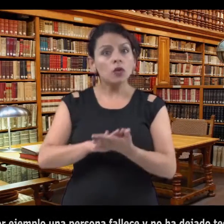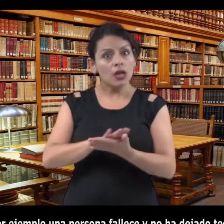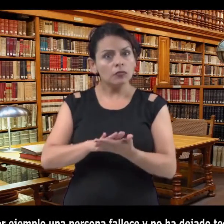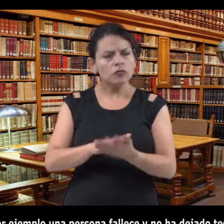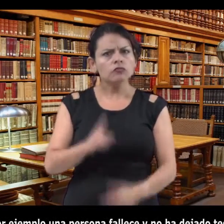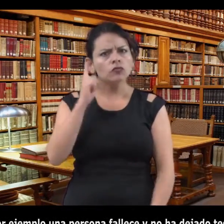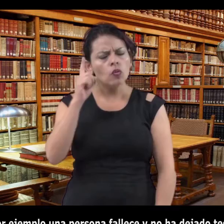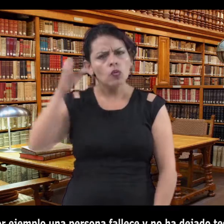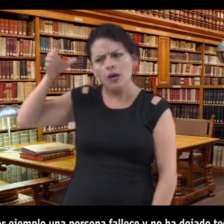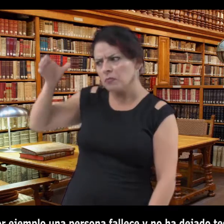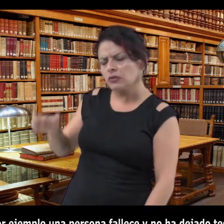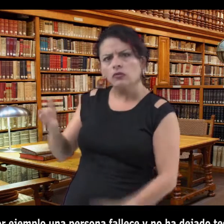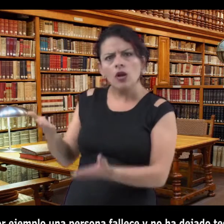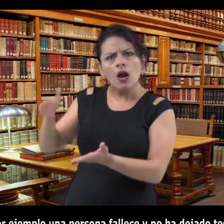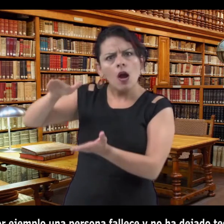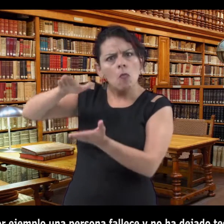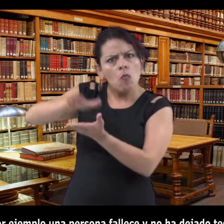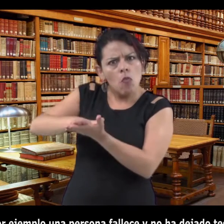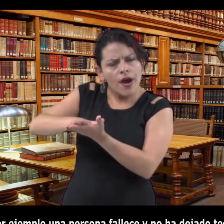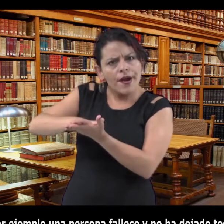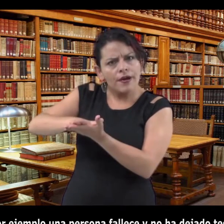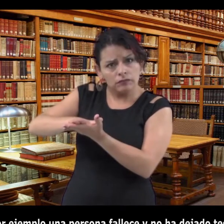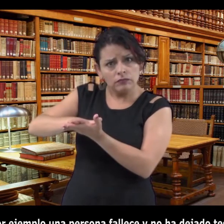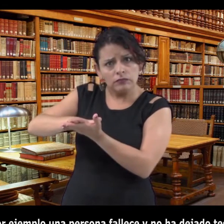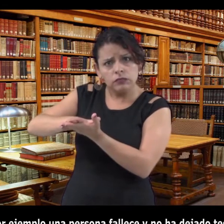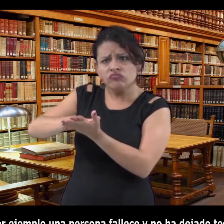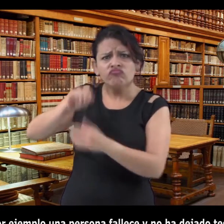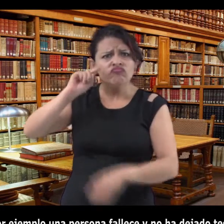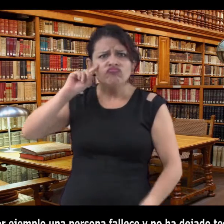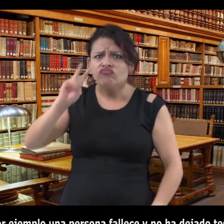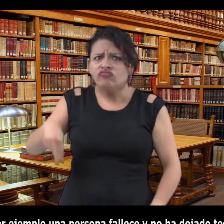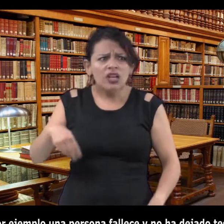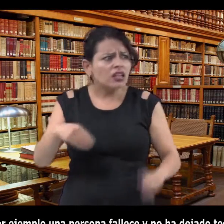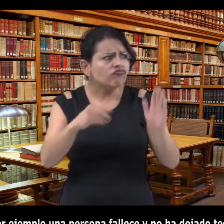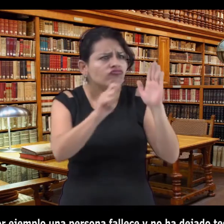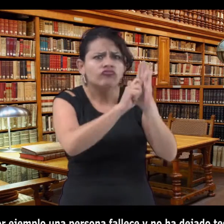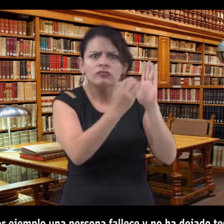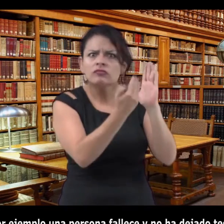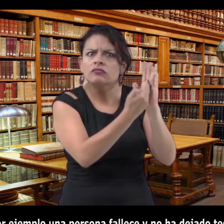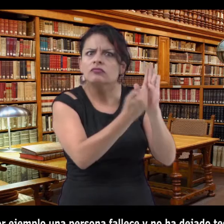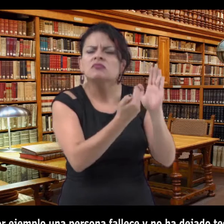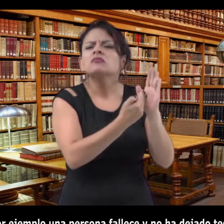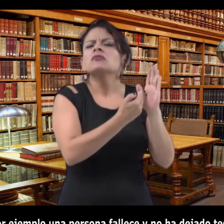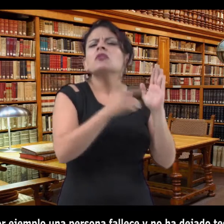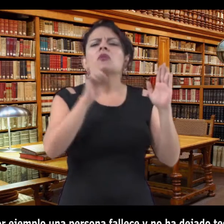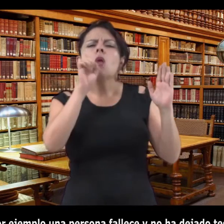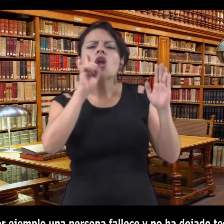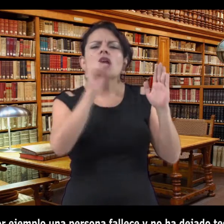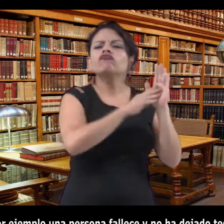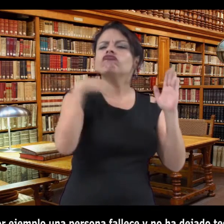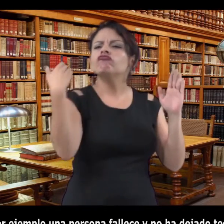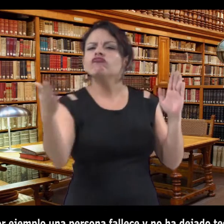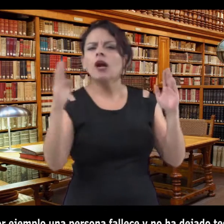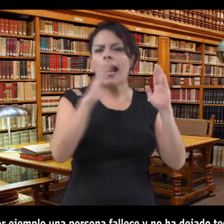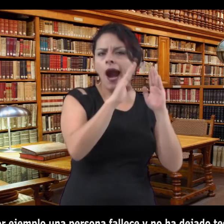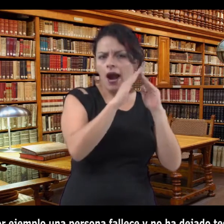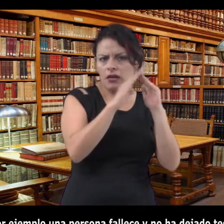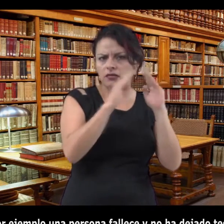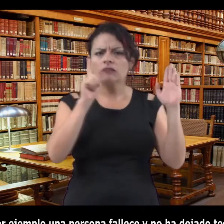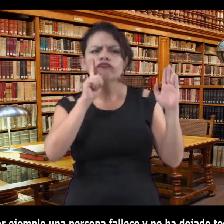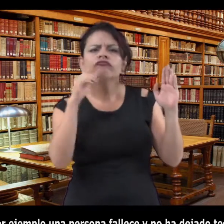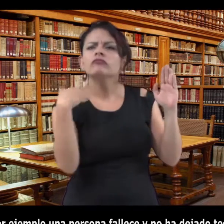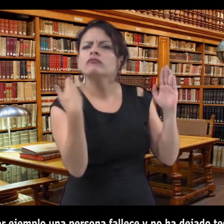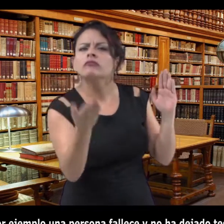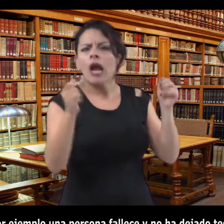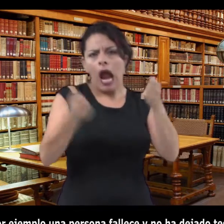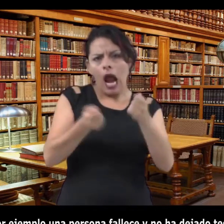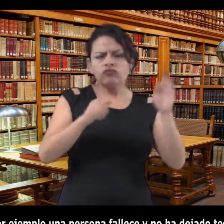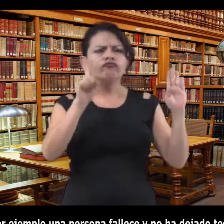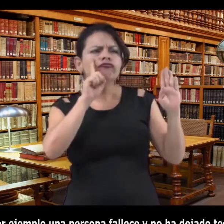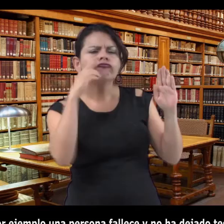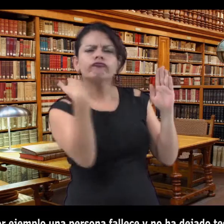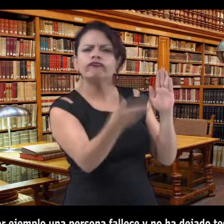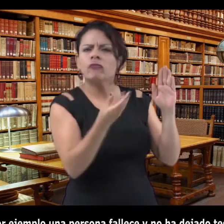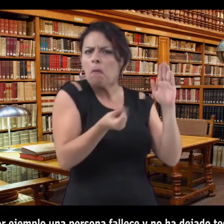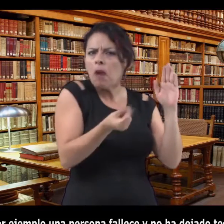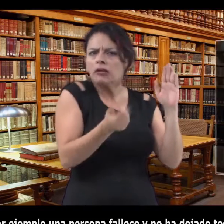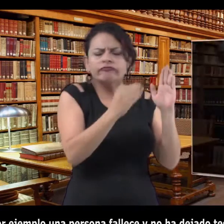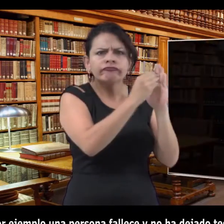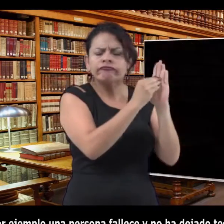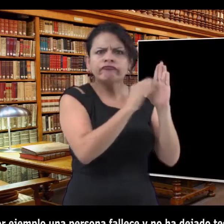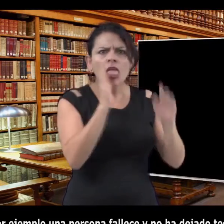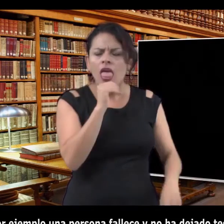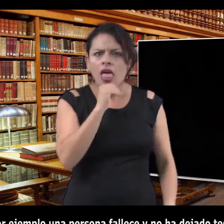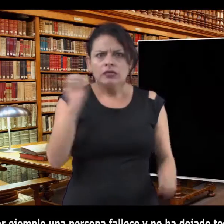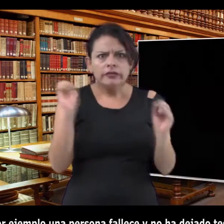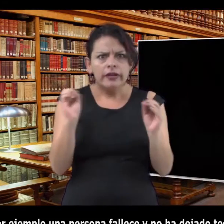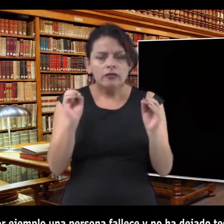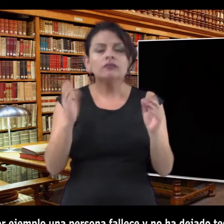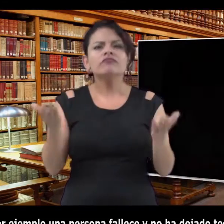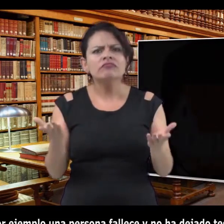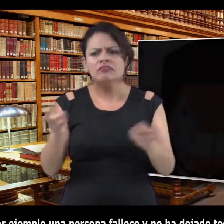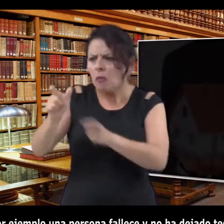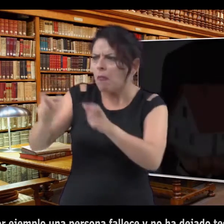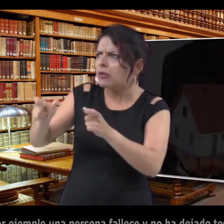For example, if someone dies and has not left a will explaining the heir of their house, car, money, etc.